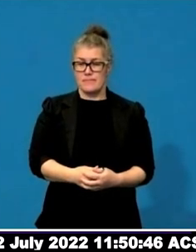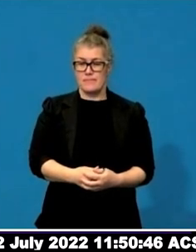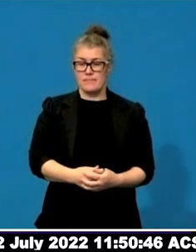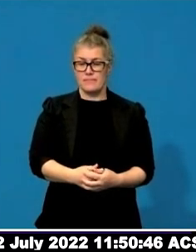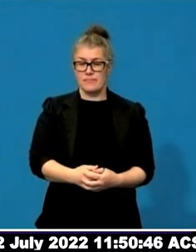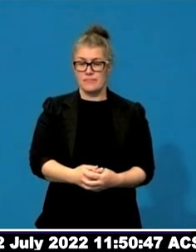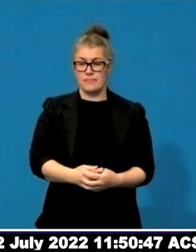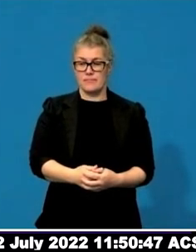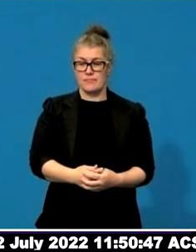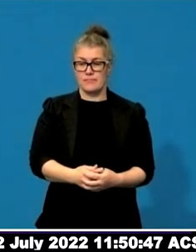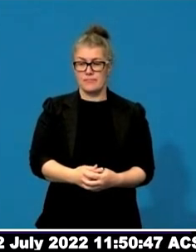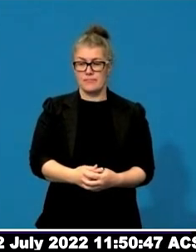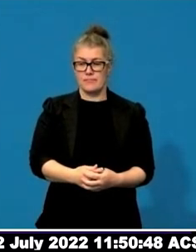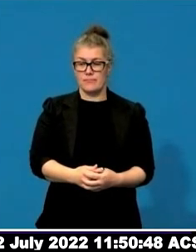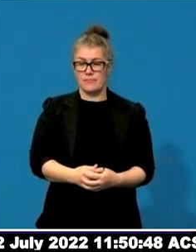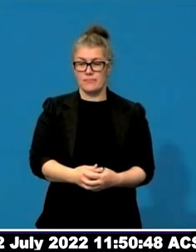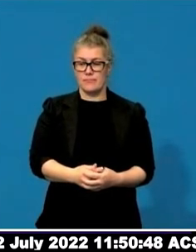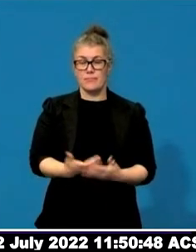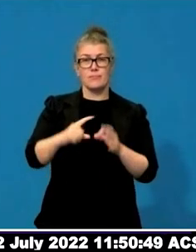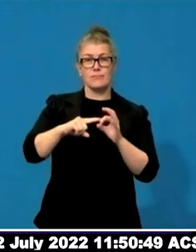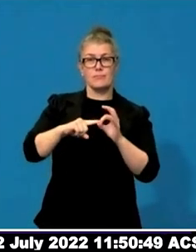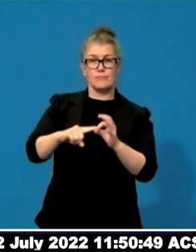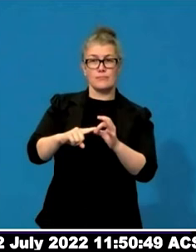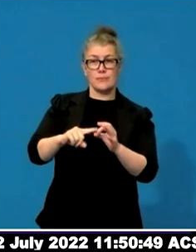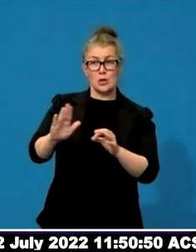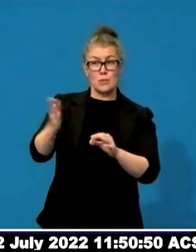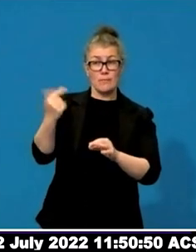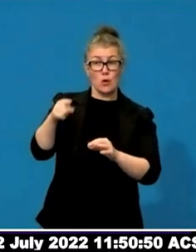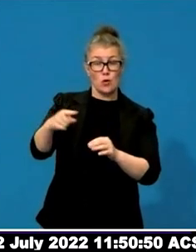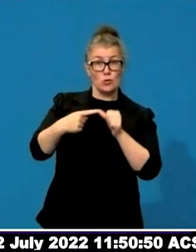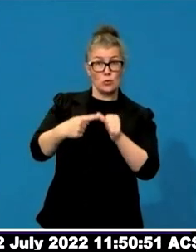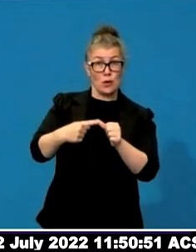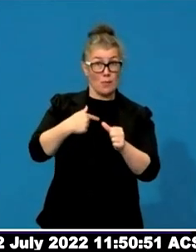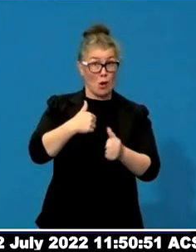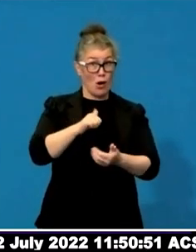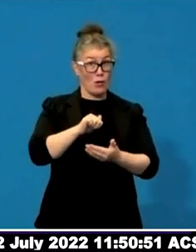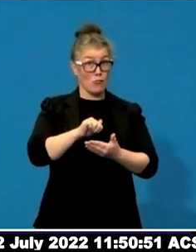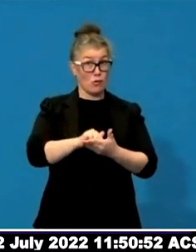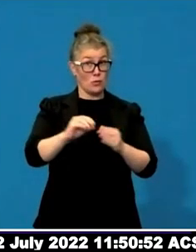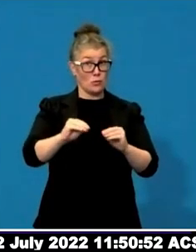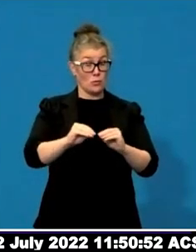And did I understand your previous answer correctly, that your office struggles to get an explanation